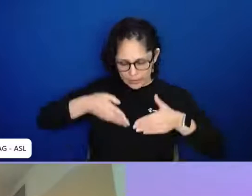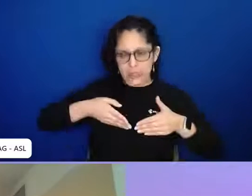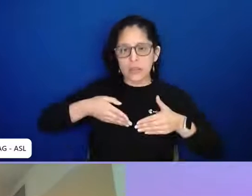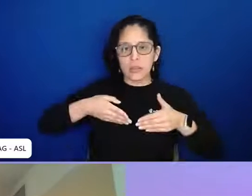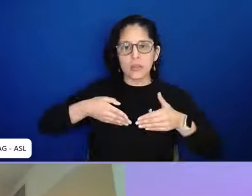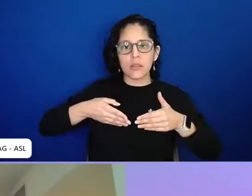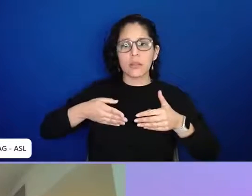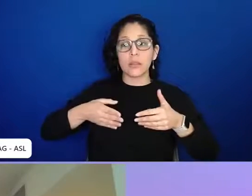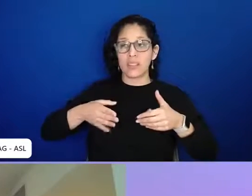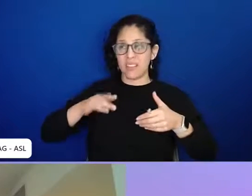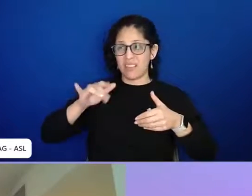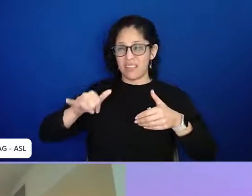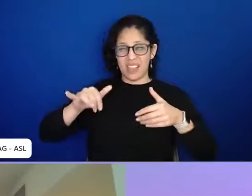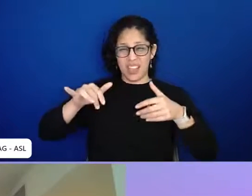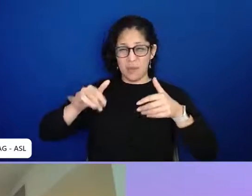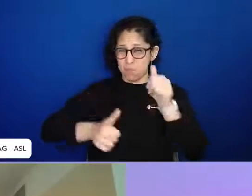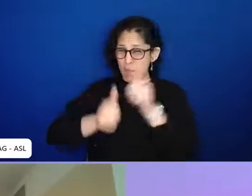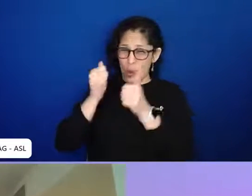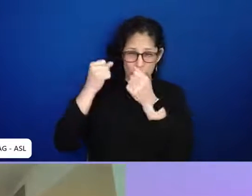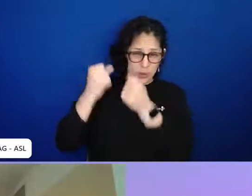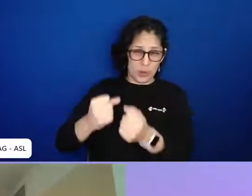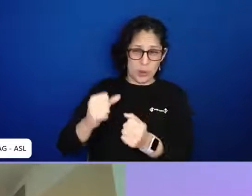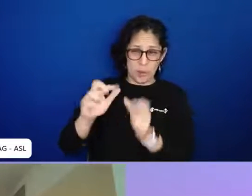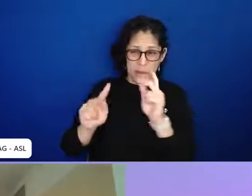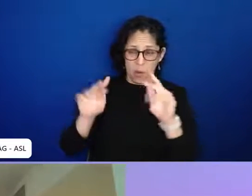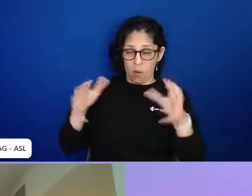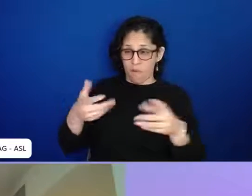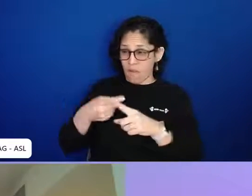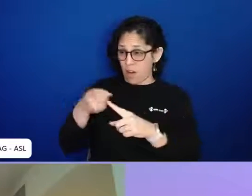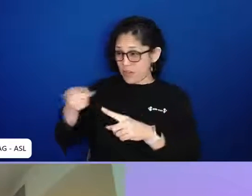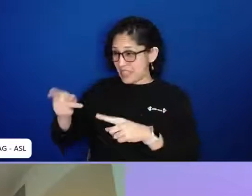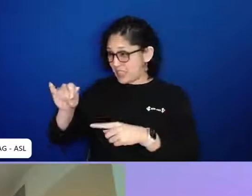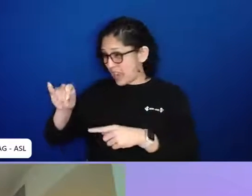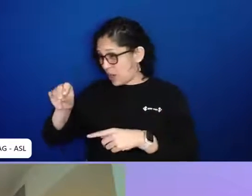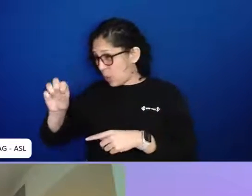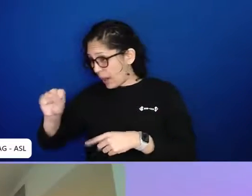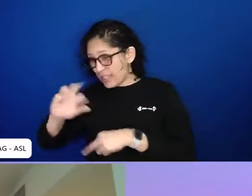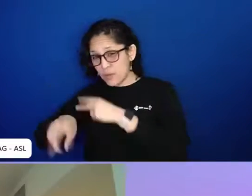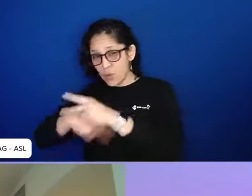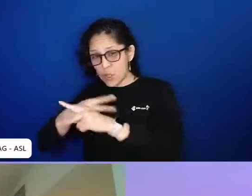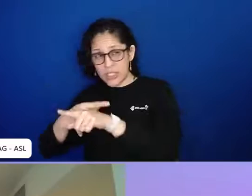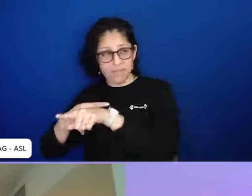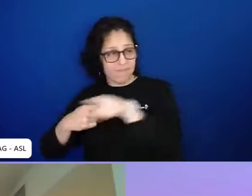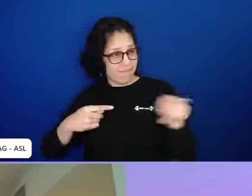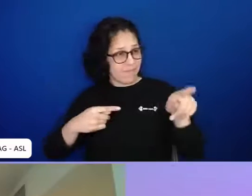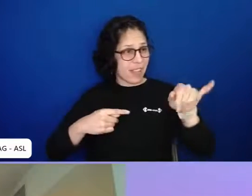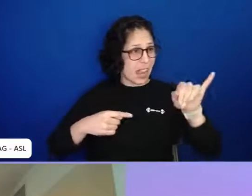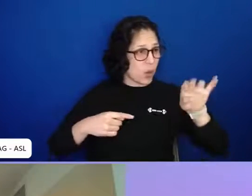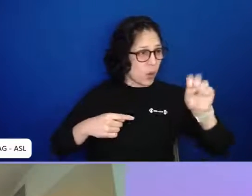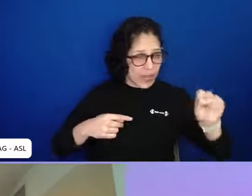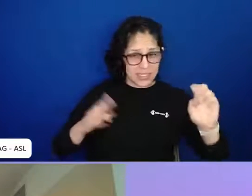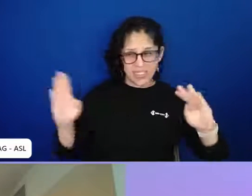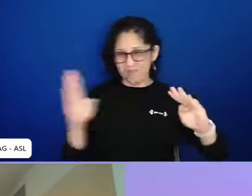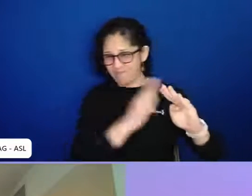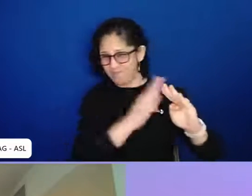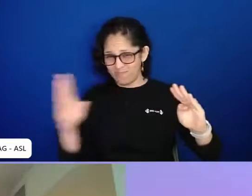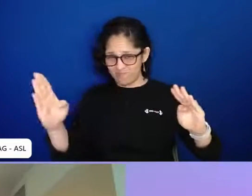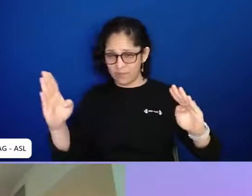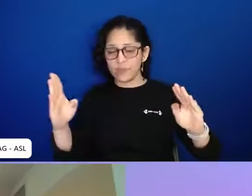getting into the next case, that will come later. First focus on let's from this get everybody iOS version to this